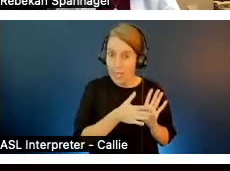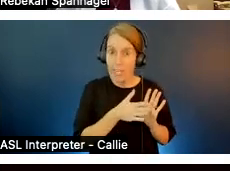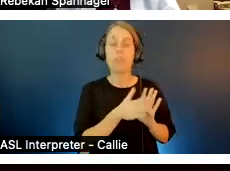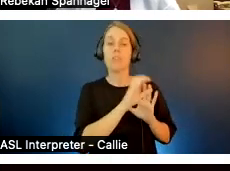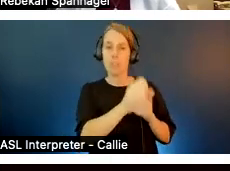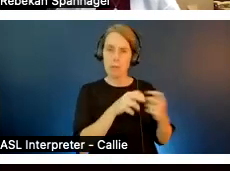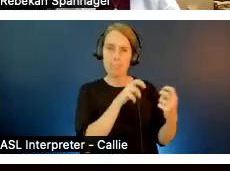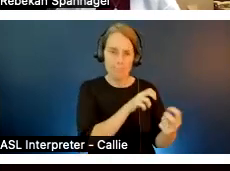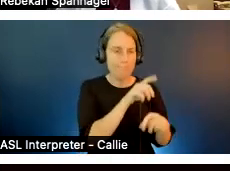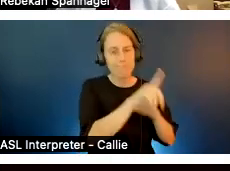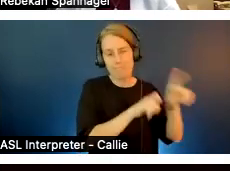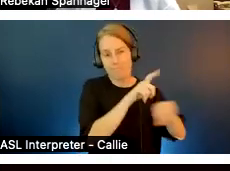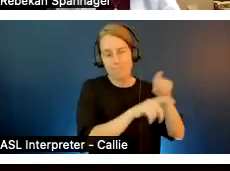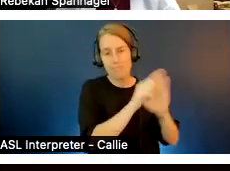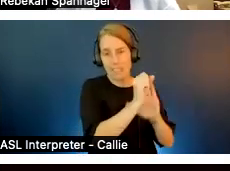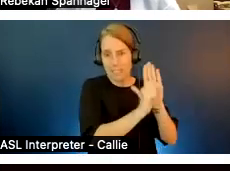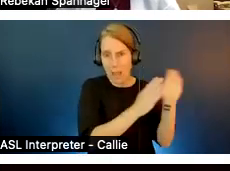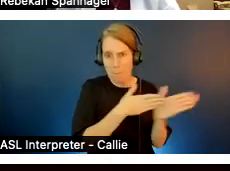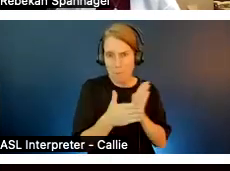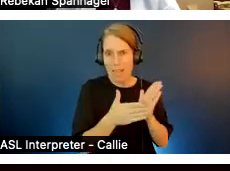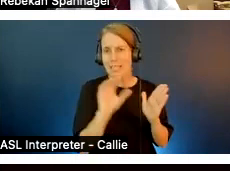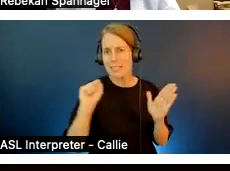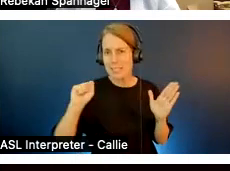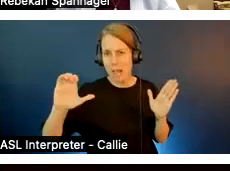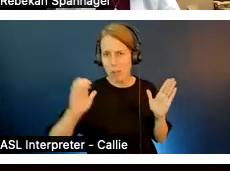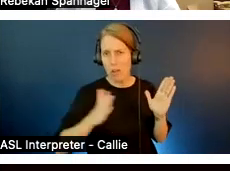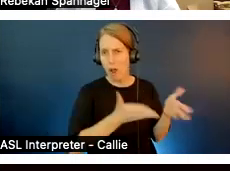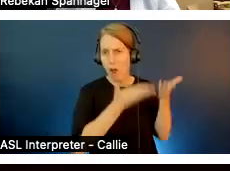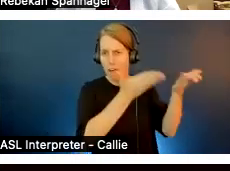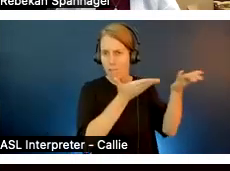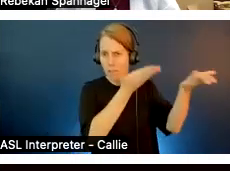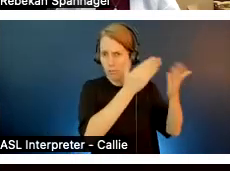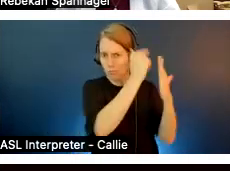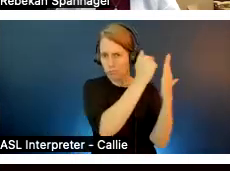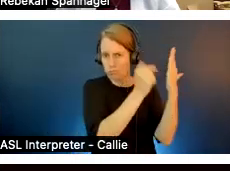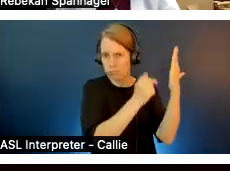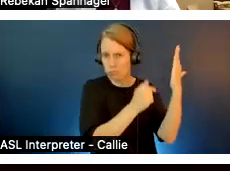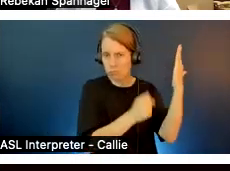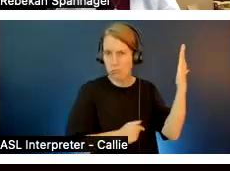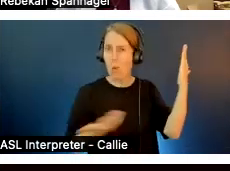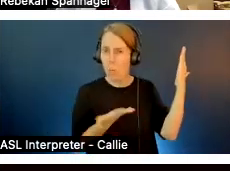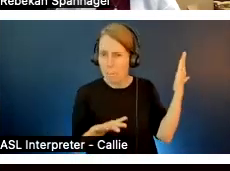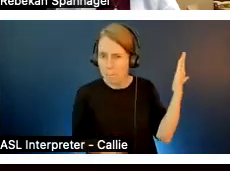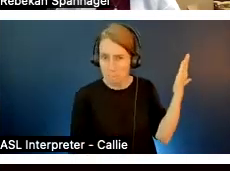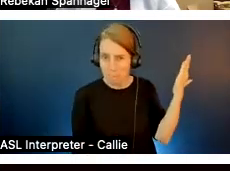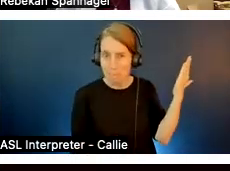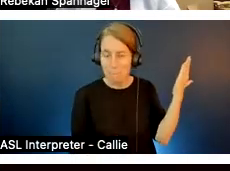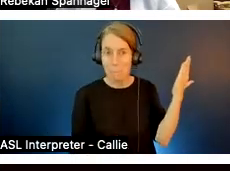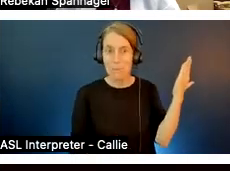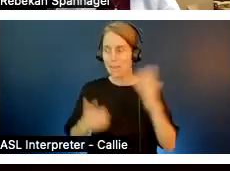what questions you have under um you know what what is going on with you and your circumstances